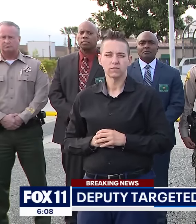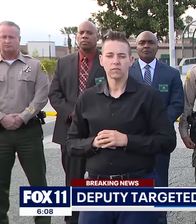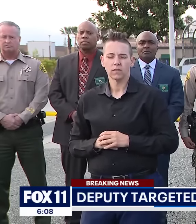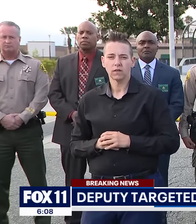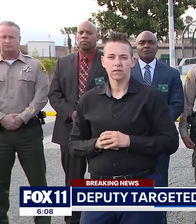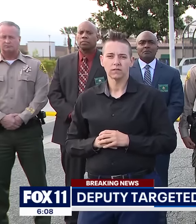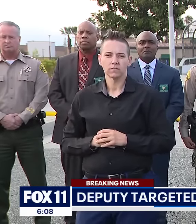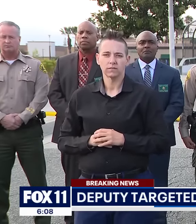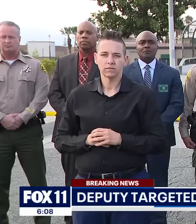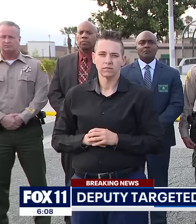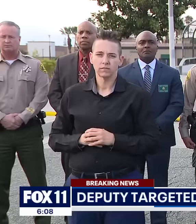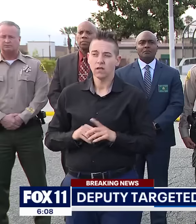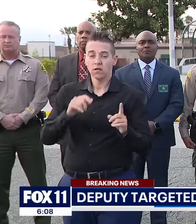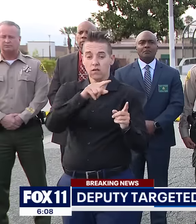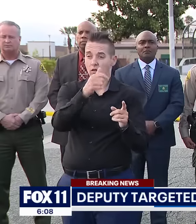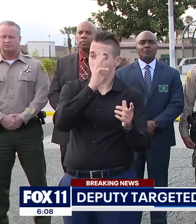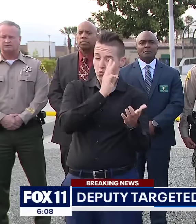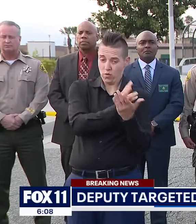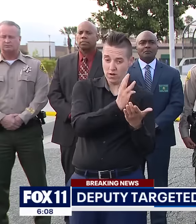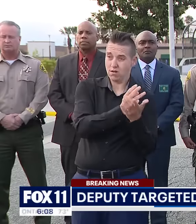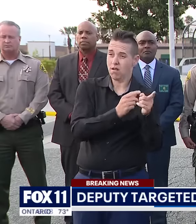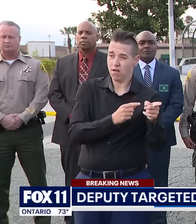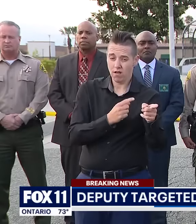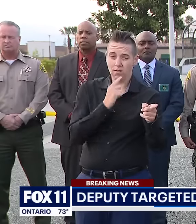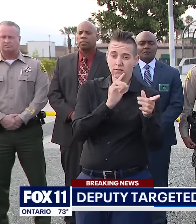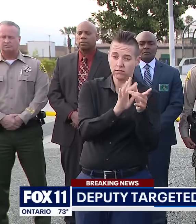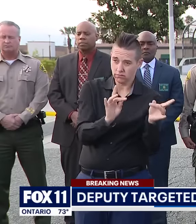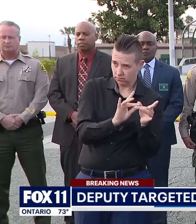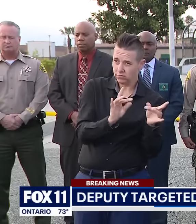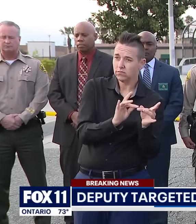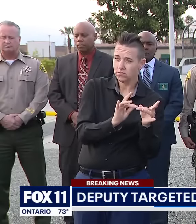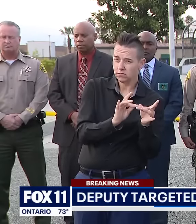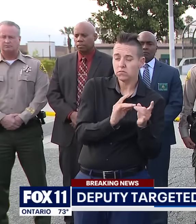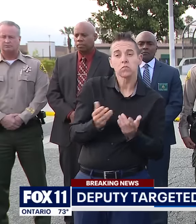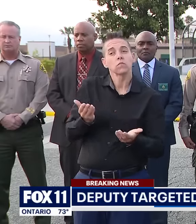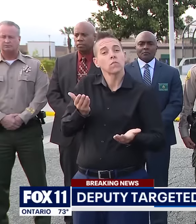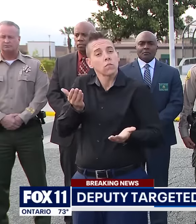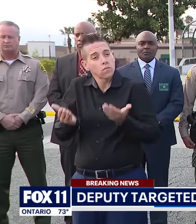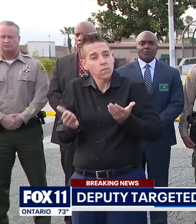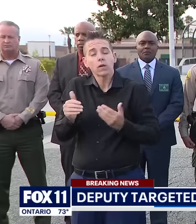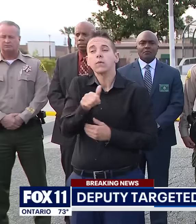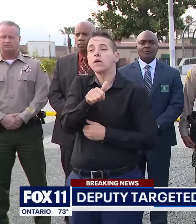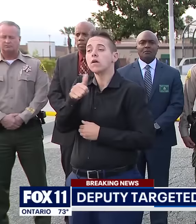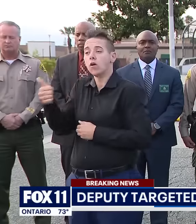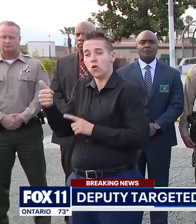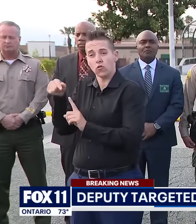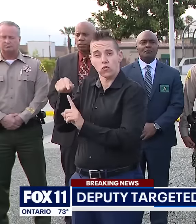we are in the process of releasing them at this time because they may not, and I